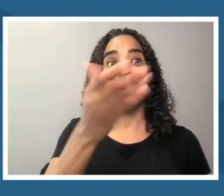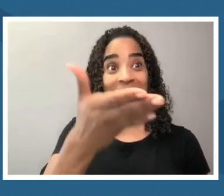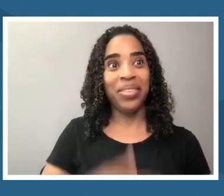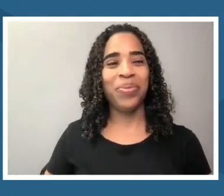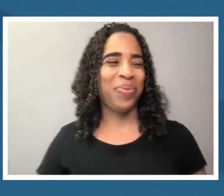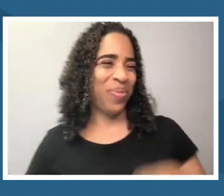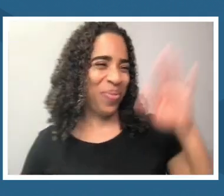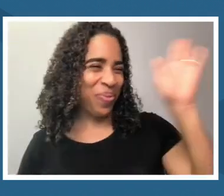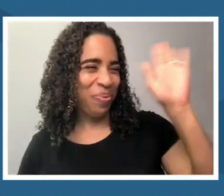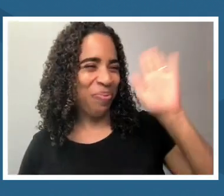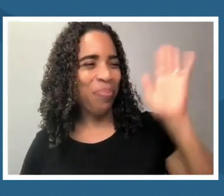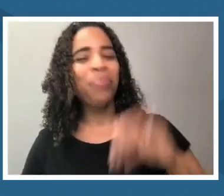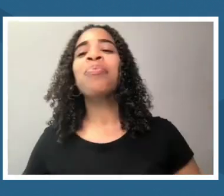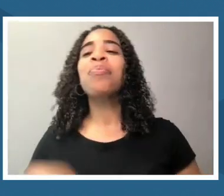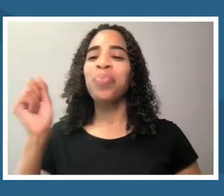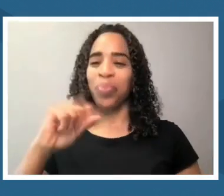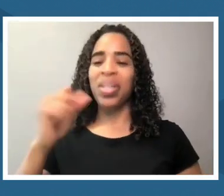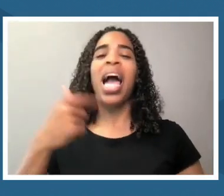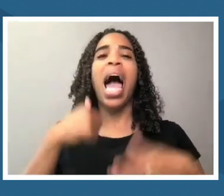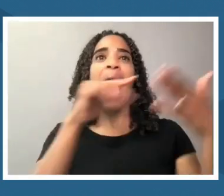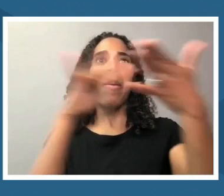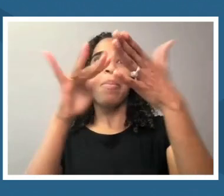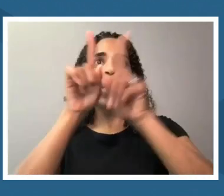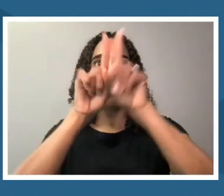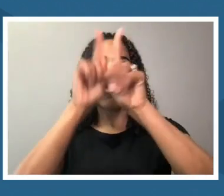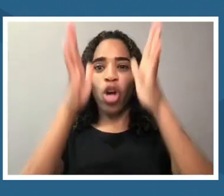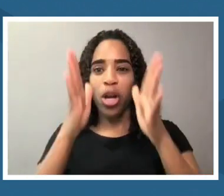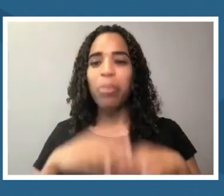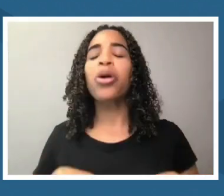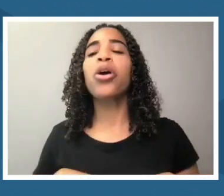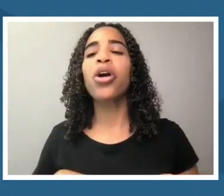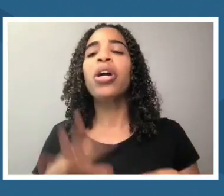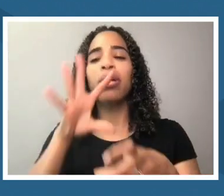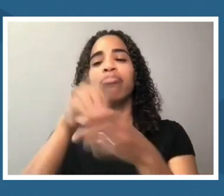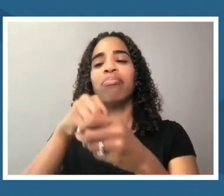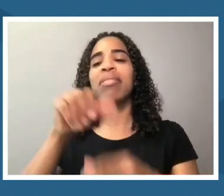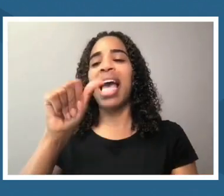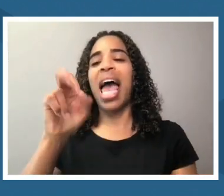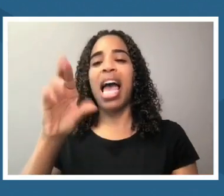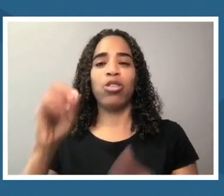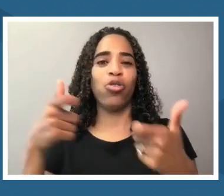am an astronomer at the center for